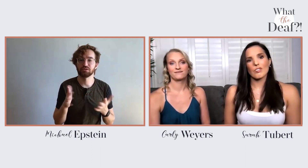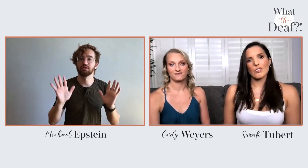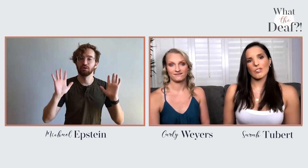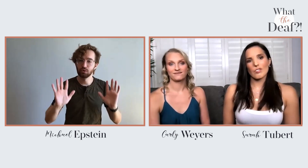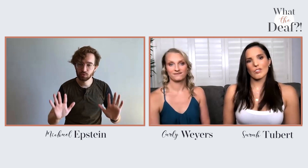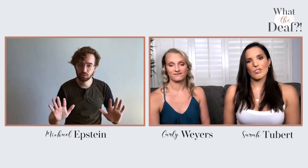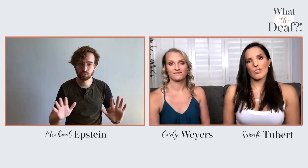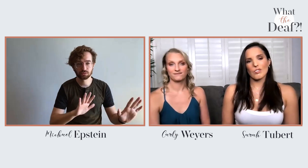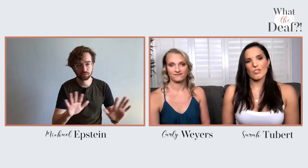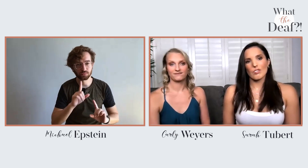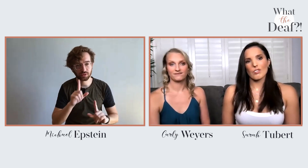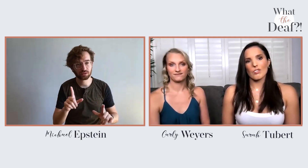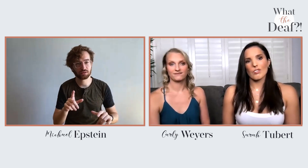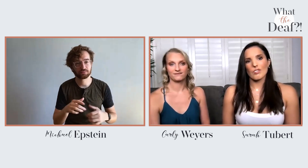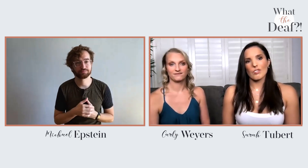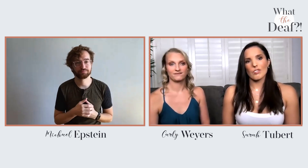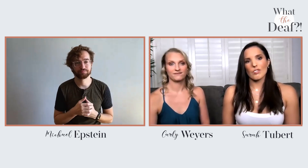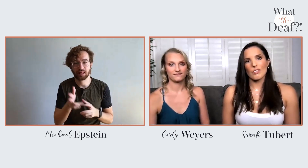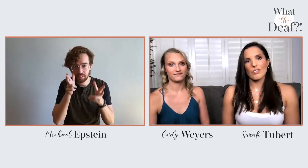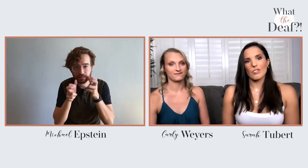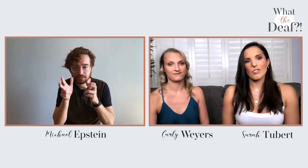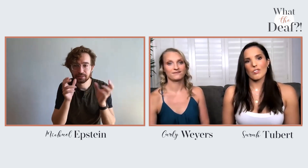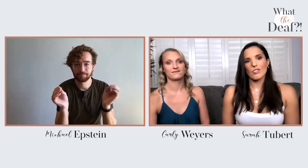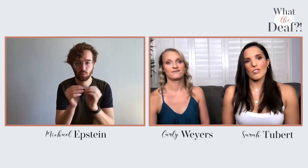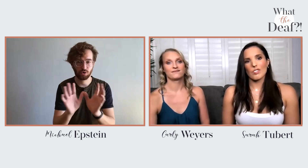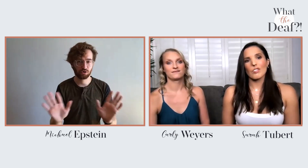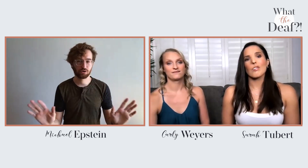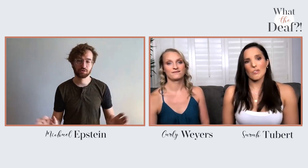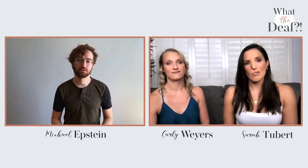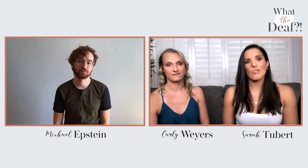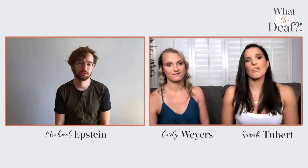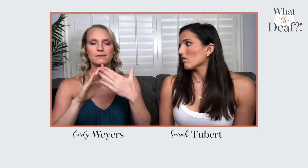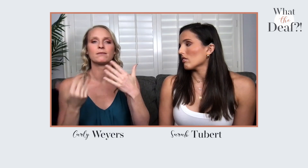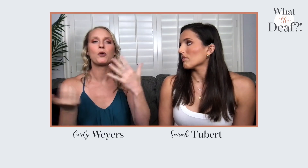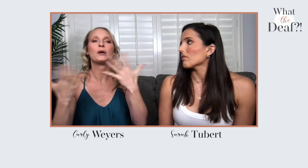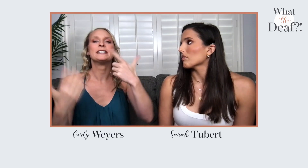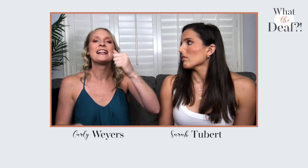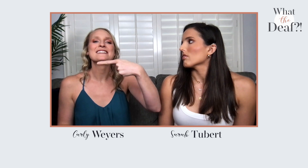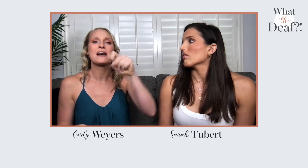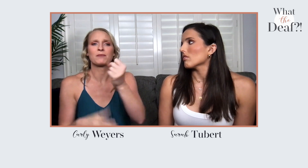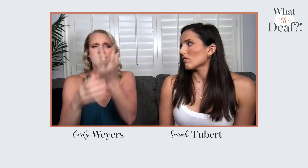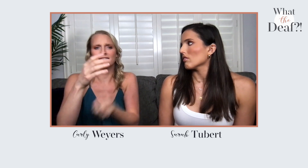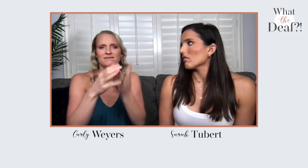We all just need to take a breath and listen more. What gaps you think are missing